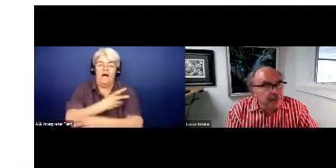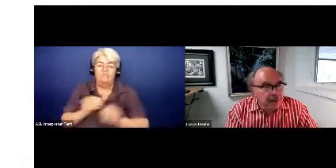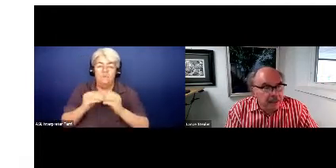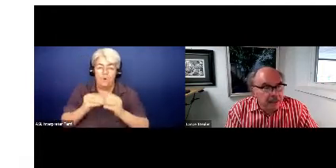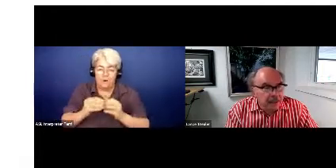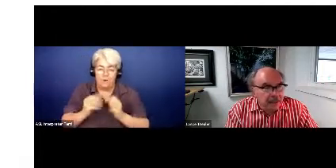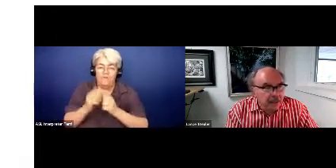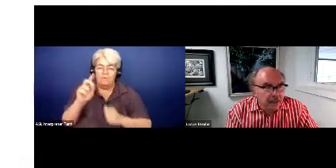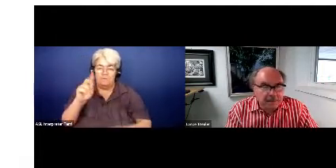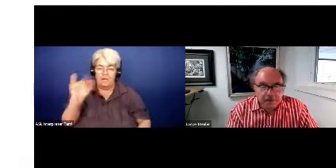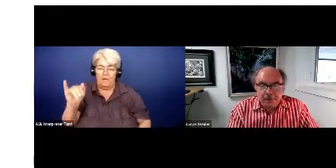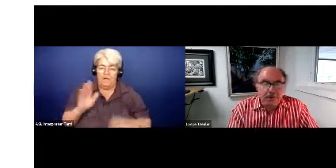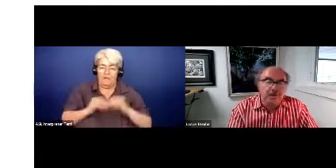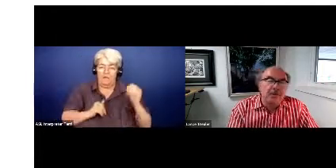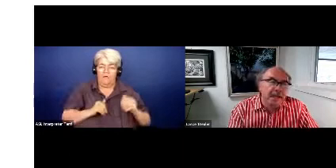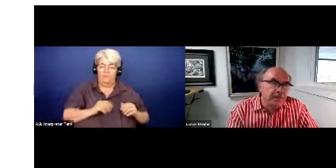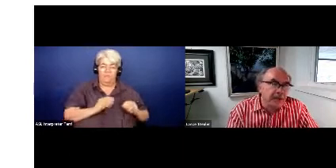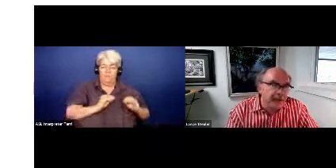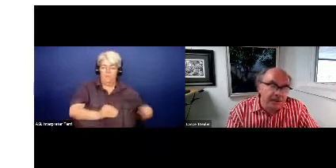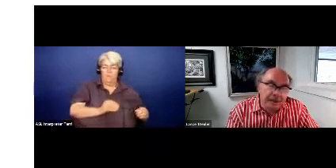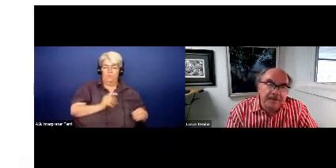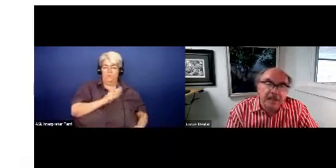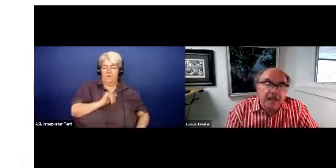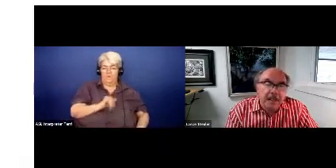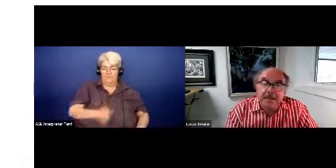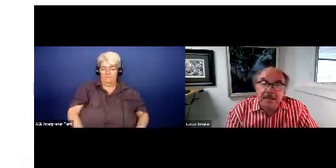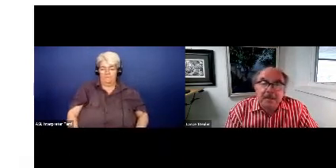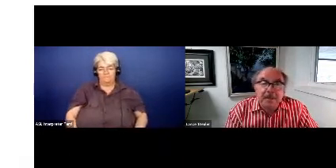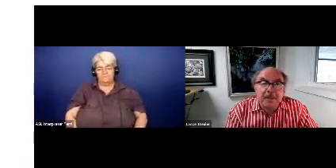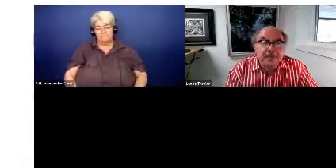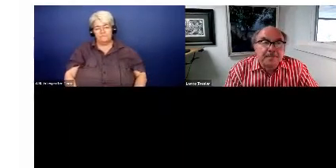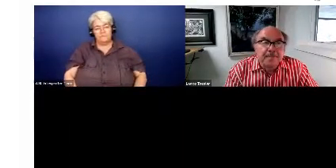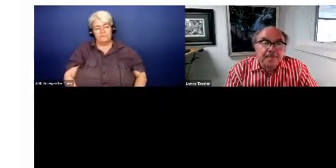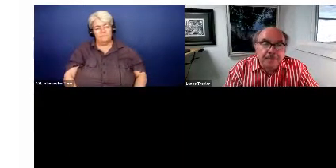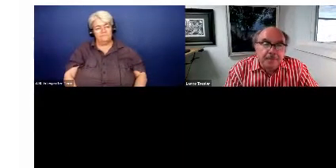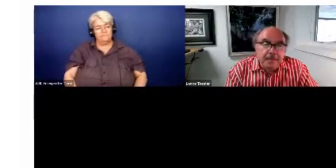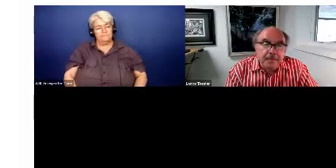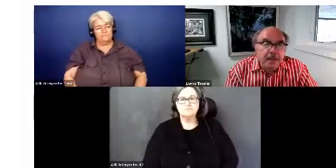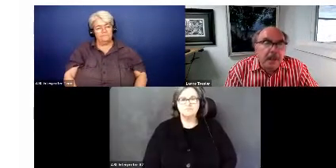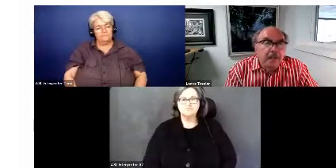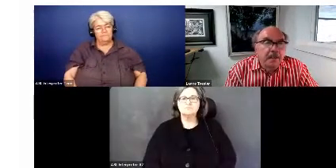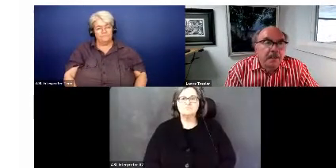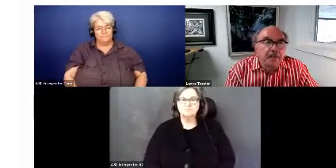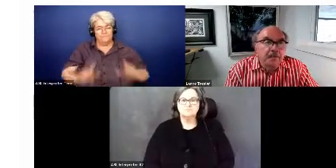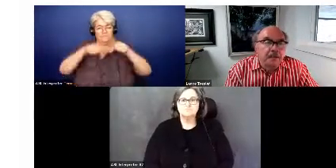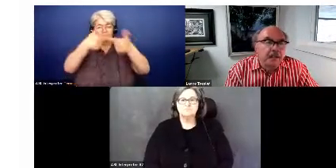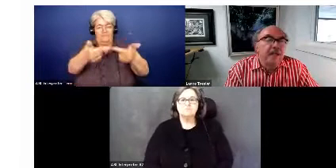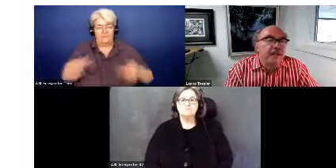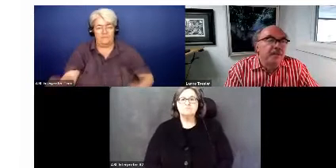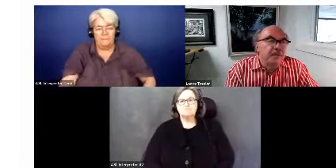without childhood exposure to traumatic brain injury. Next image please.